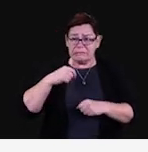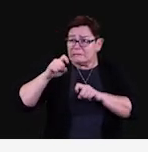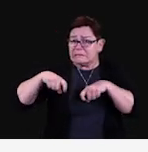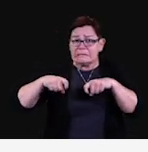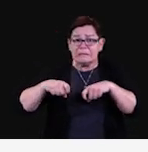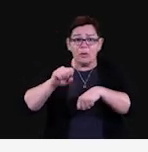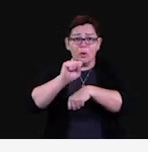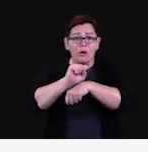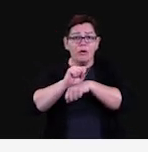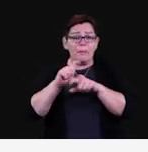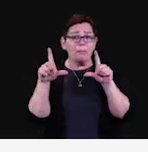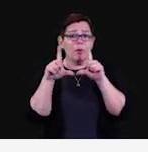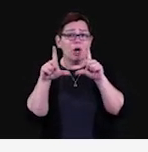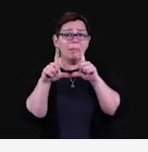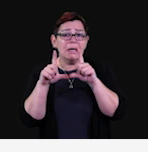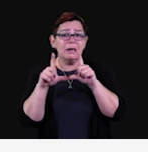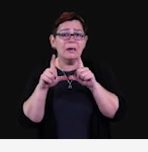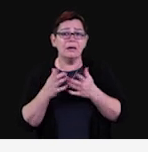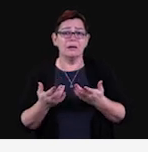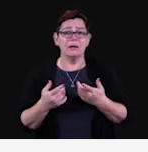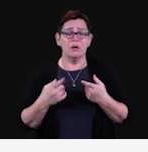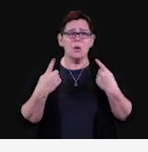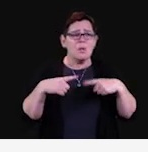When, where and how much can I work?